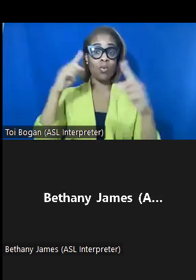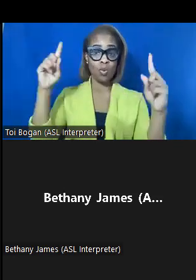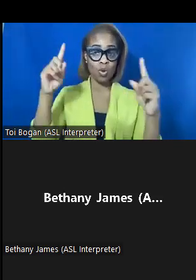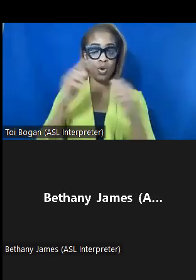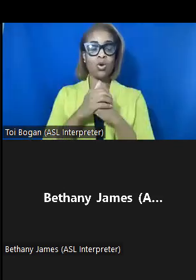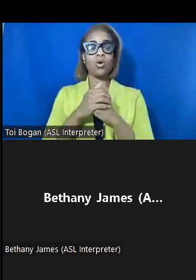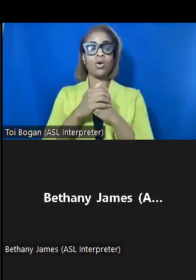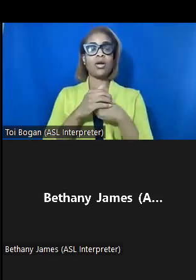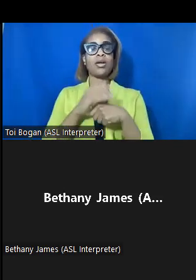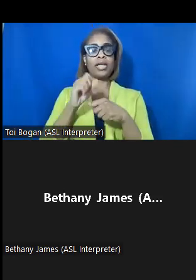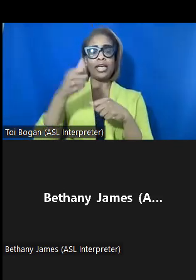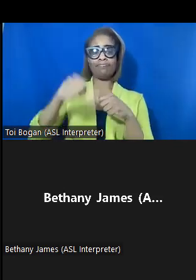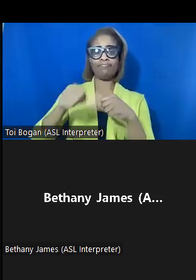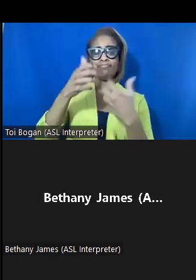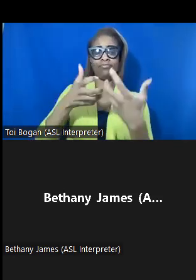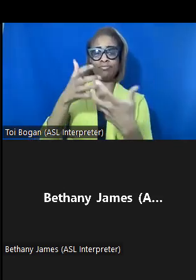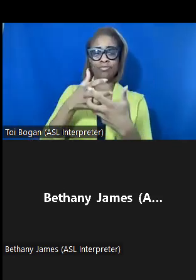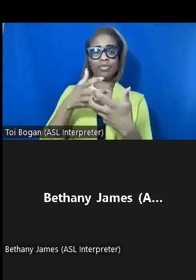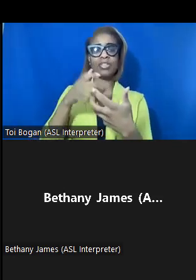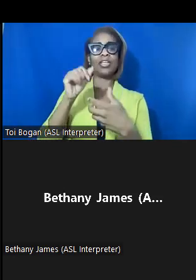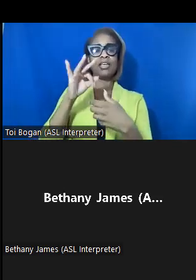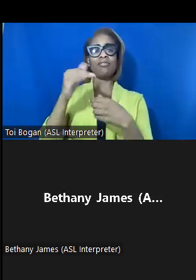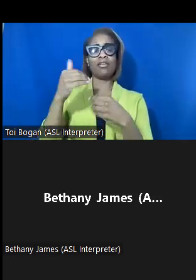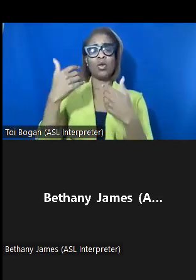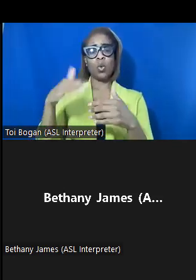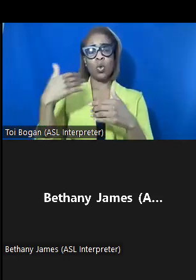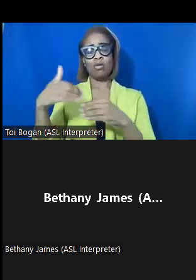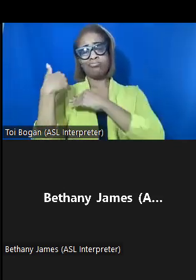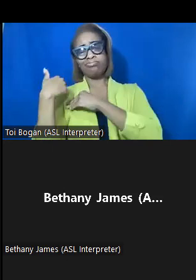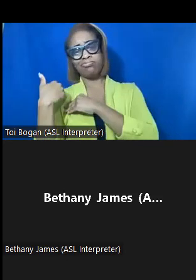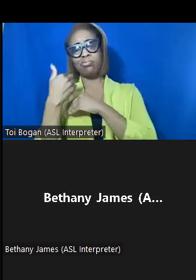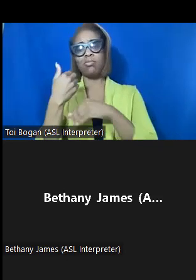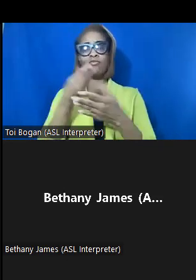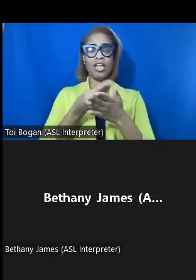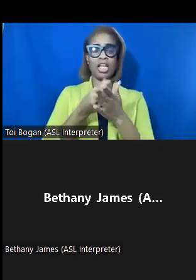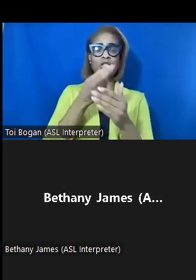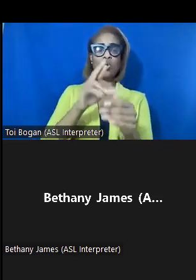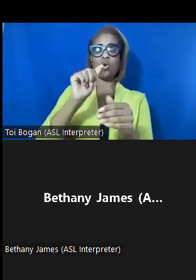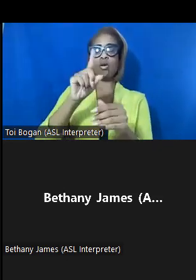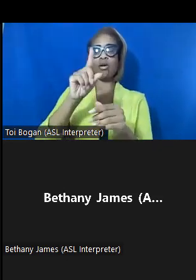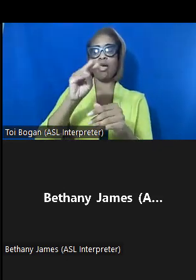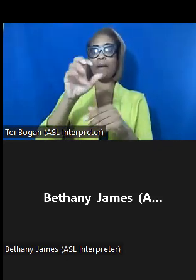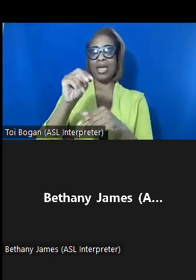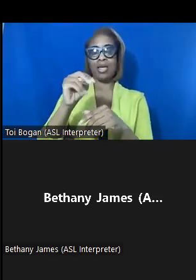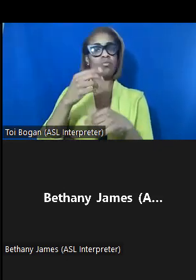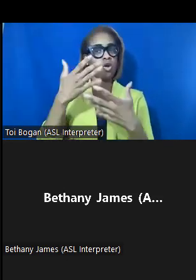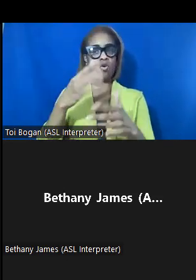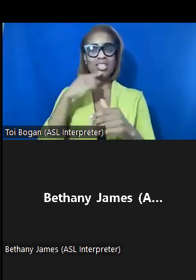They can deny an accommodation if it imposes an undue financial burden. We said that's really hard to do for a state or local government.